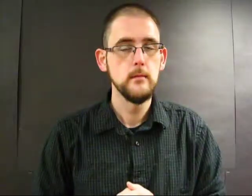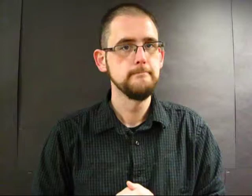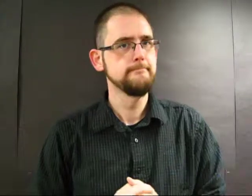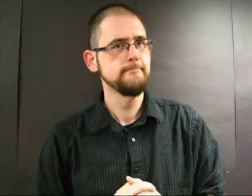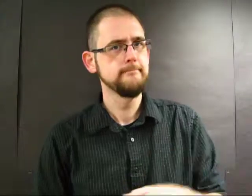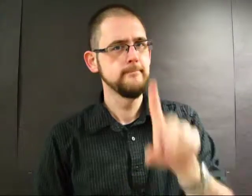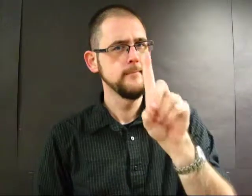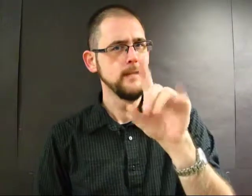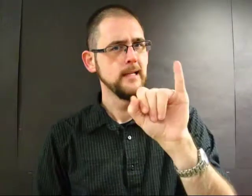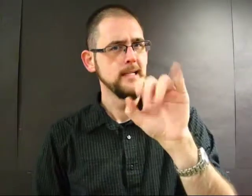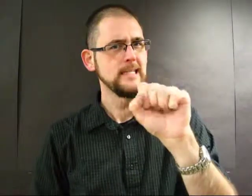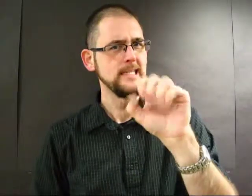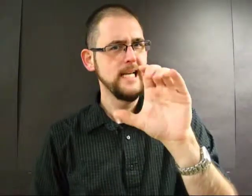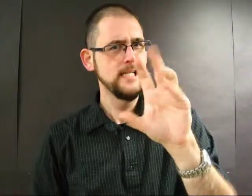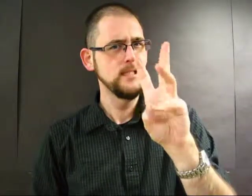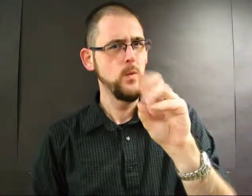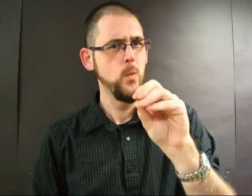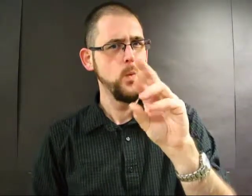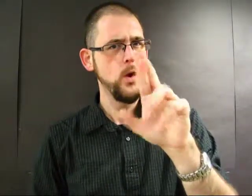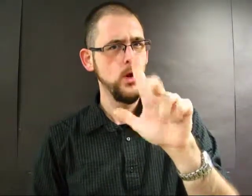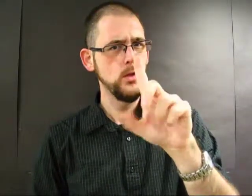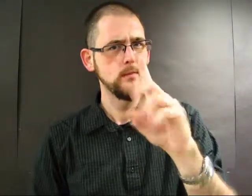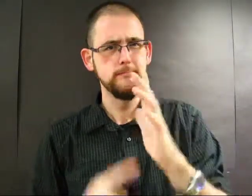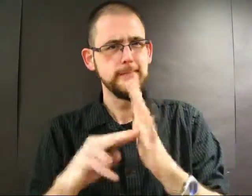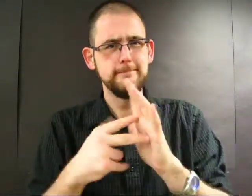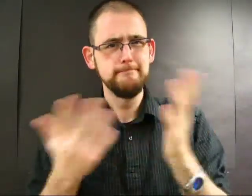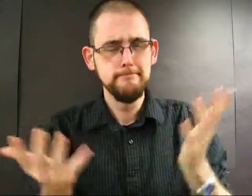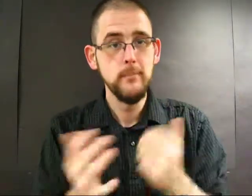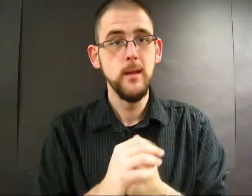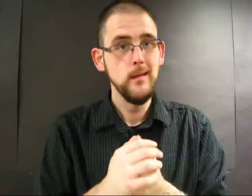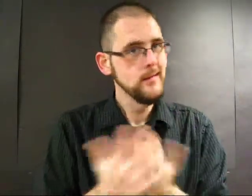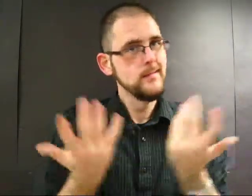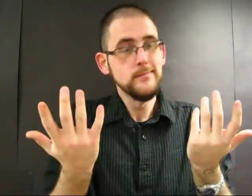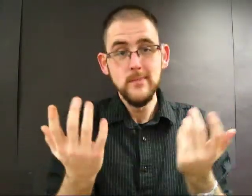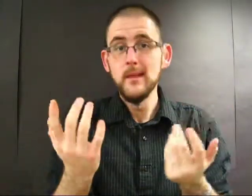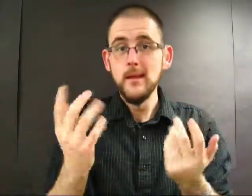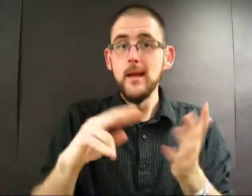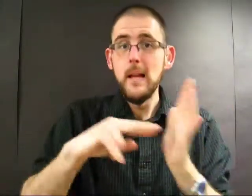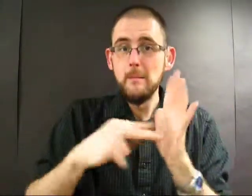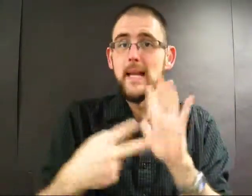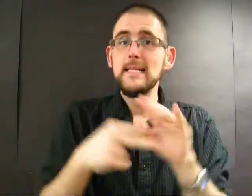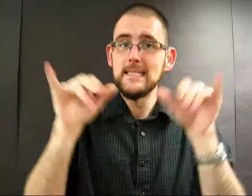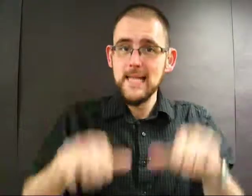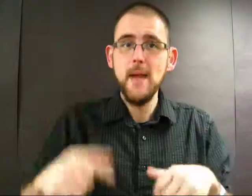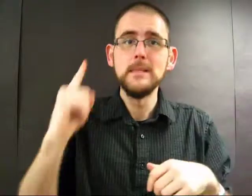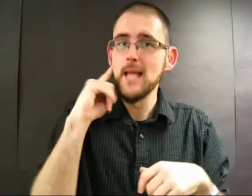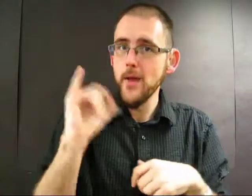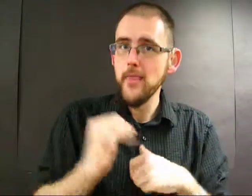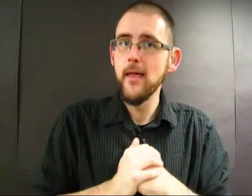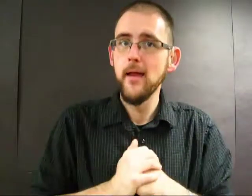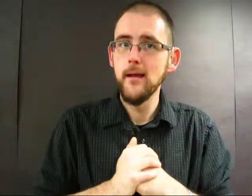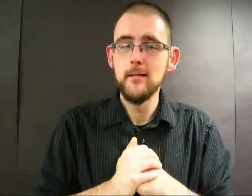It means basically exactly what it sounds like.